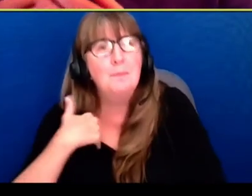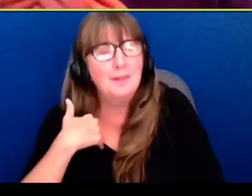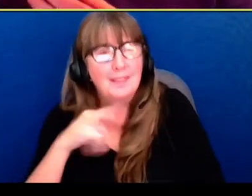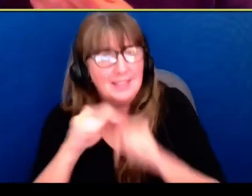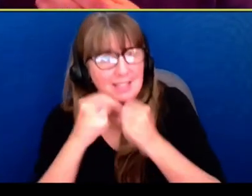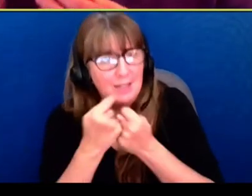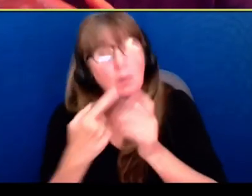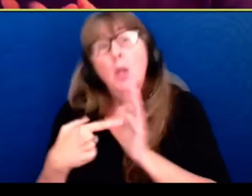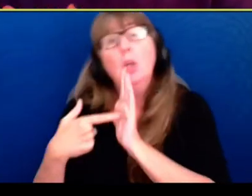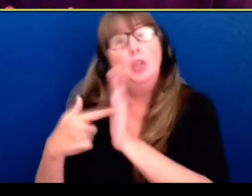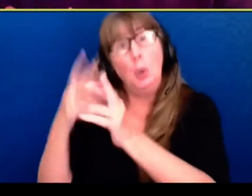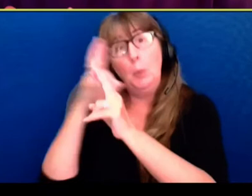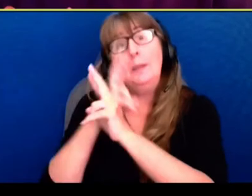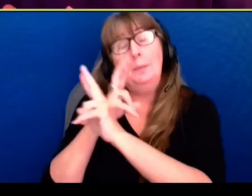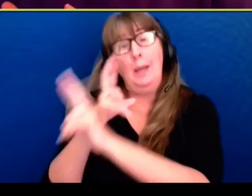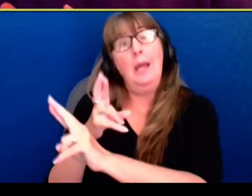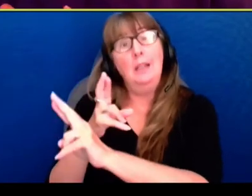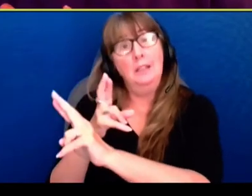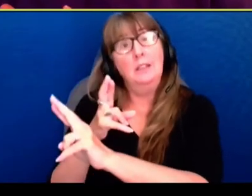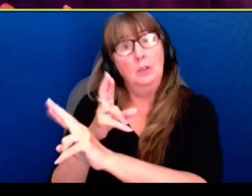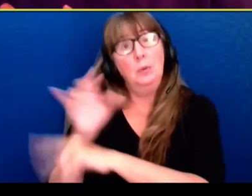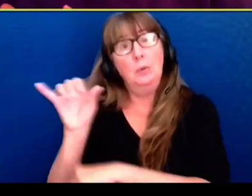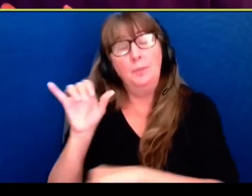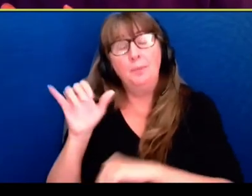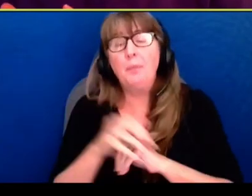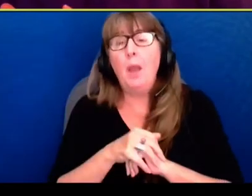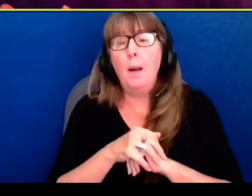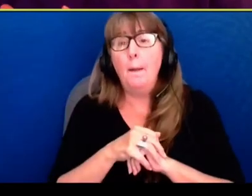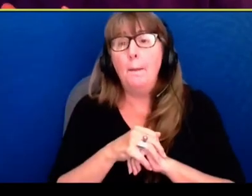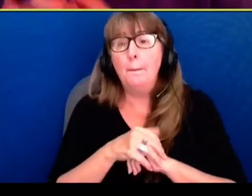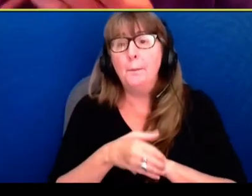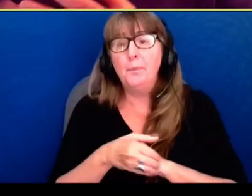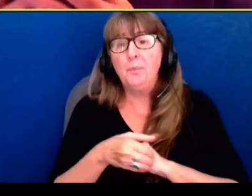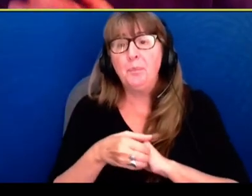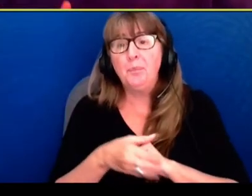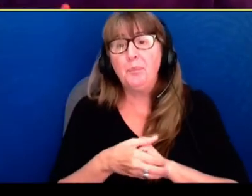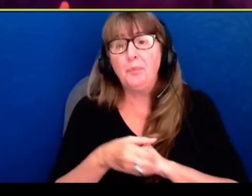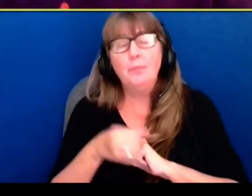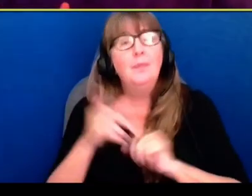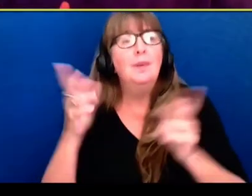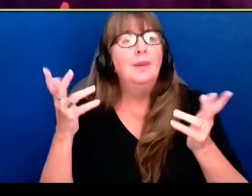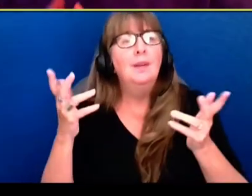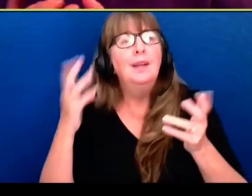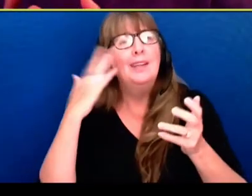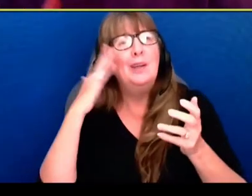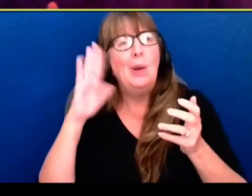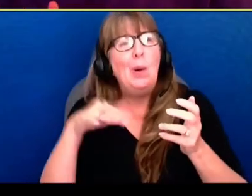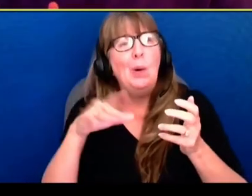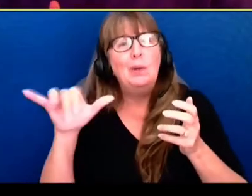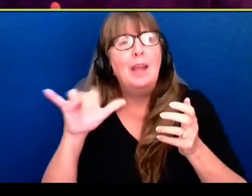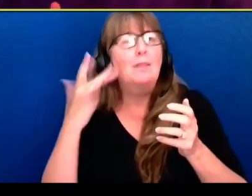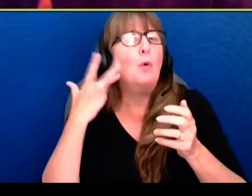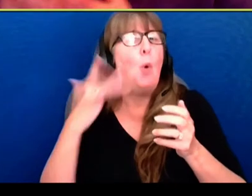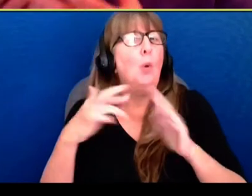I mean we, you know as the, you know, the golden rule kind of treat, treat everybody as you want to be treated yourself.